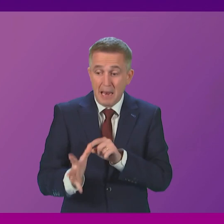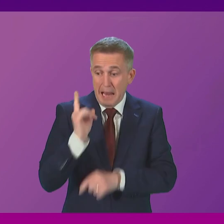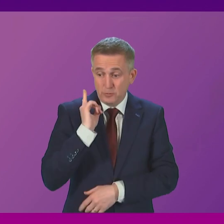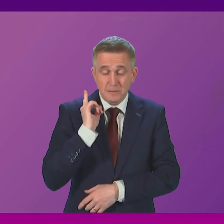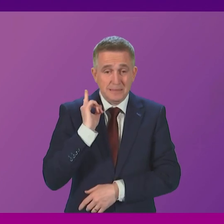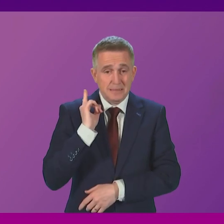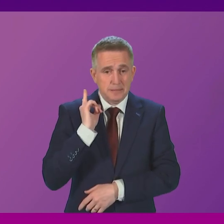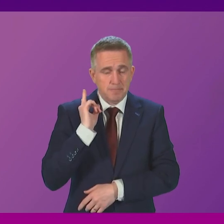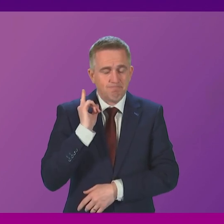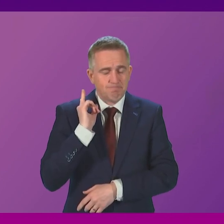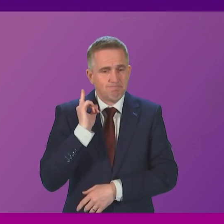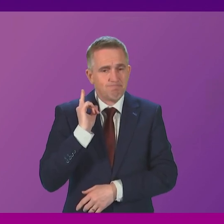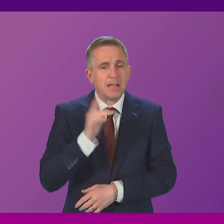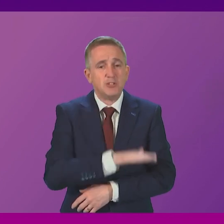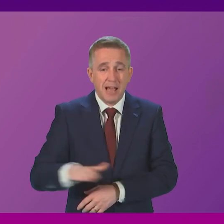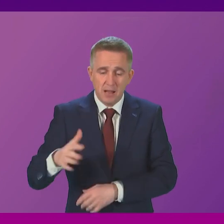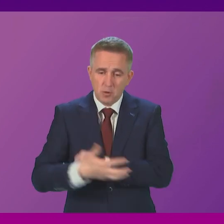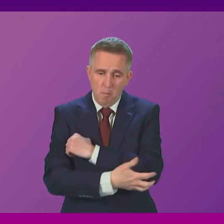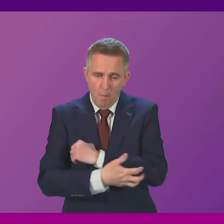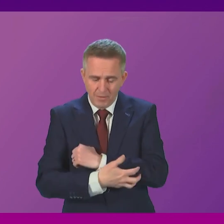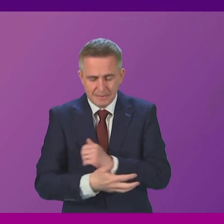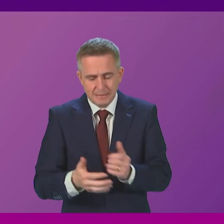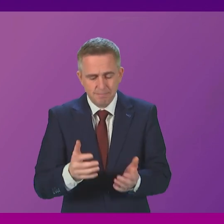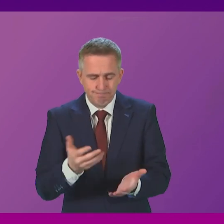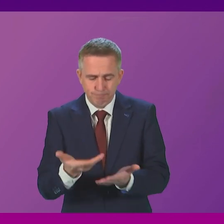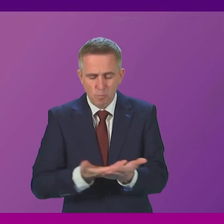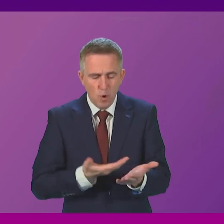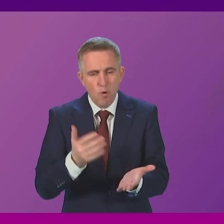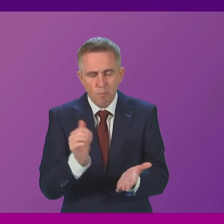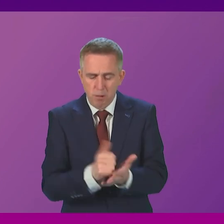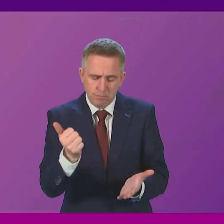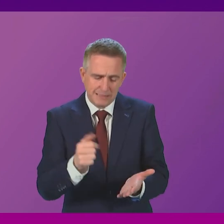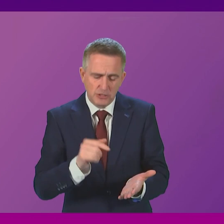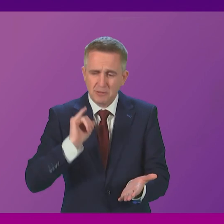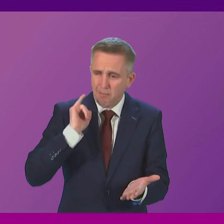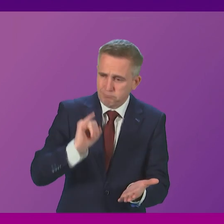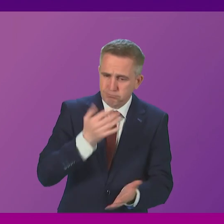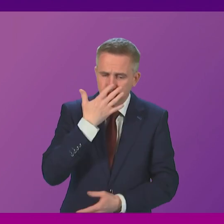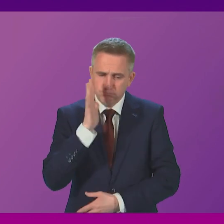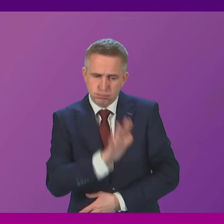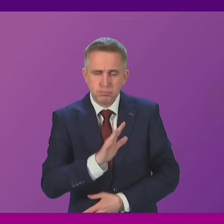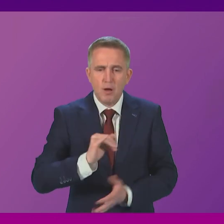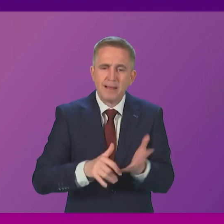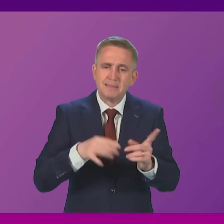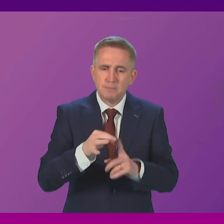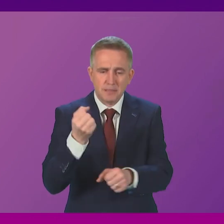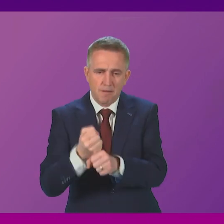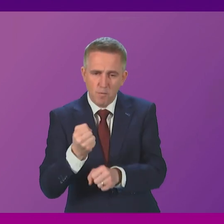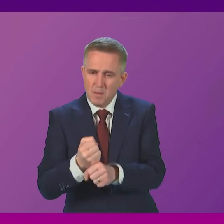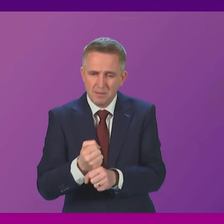own report, the damning verdict on child poverty that there has been “little recent change”.